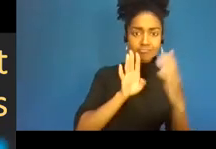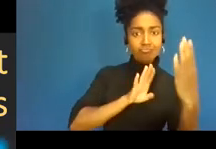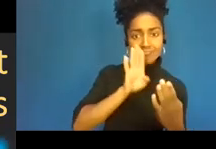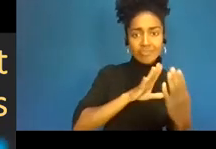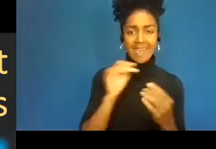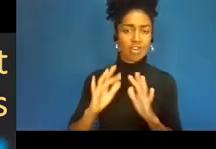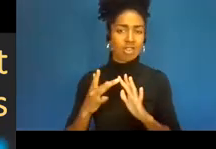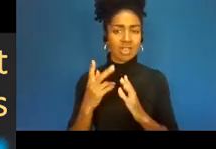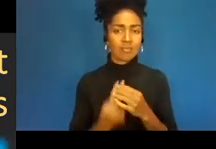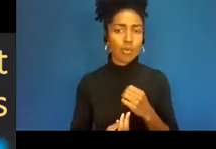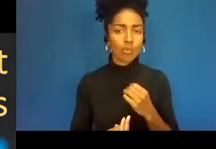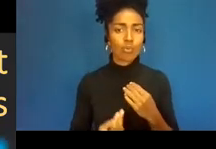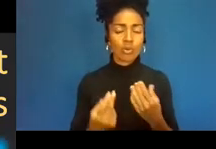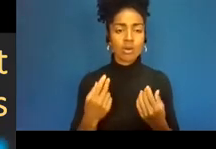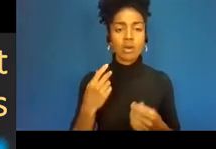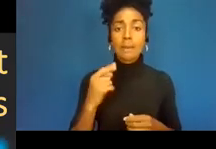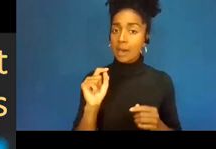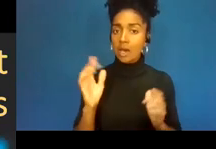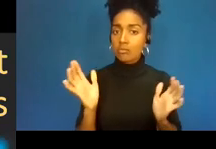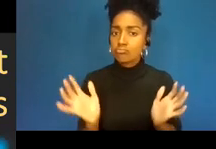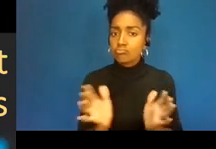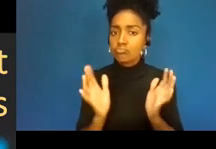but I do encourage you to keep this in mind.